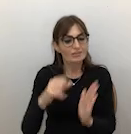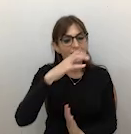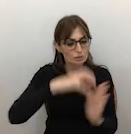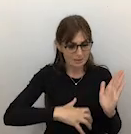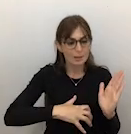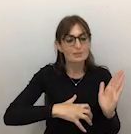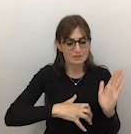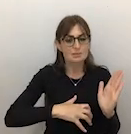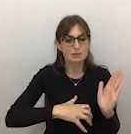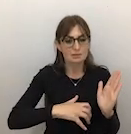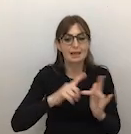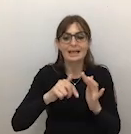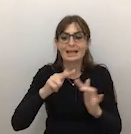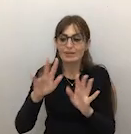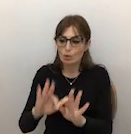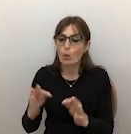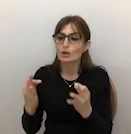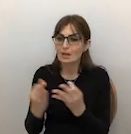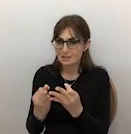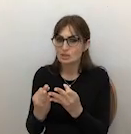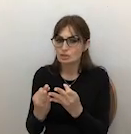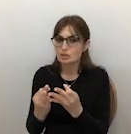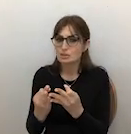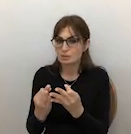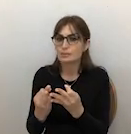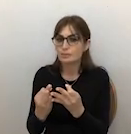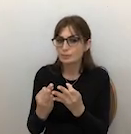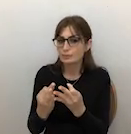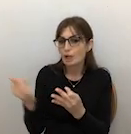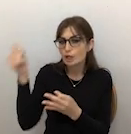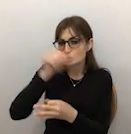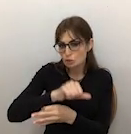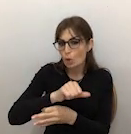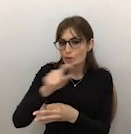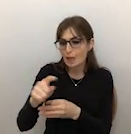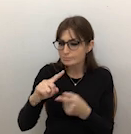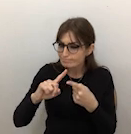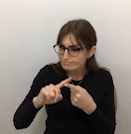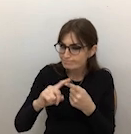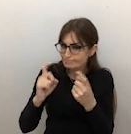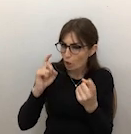statements is whether the organisation is, what is known as, a "going concern".